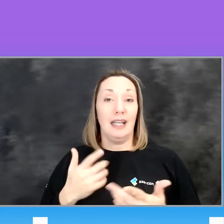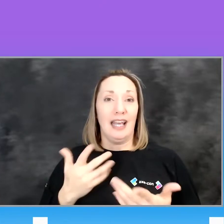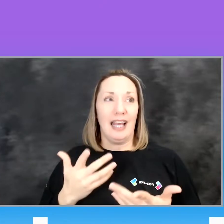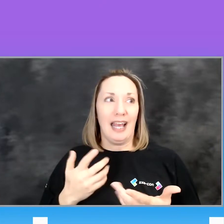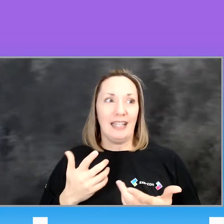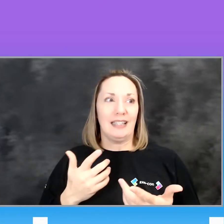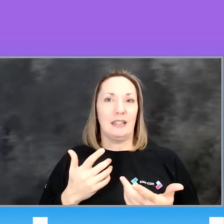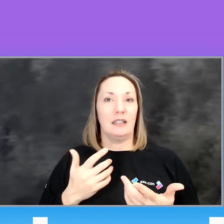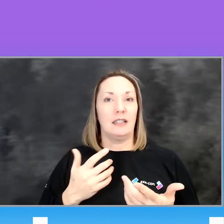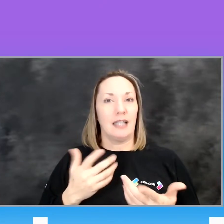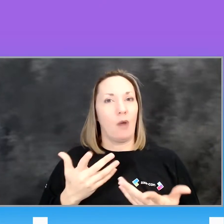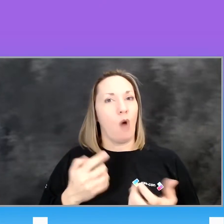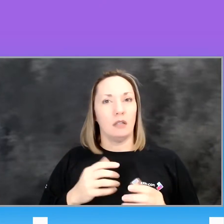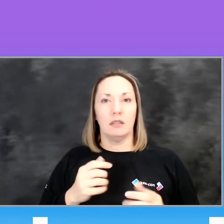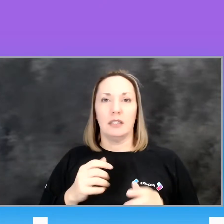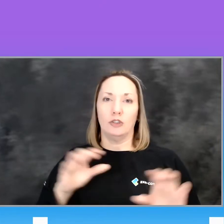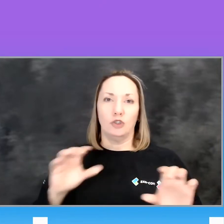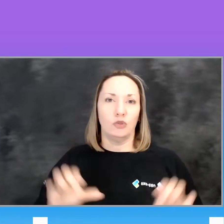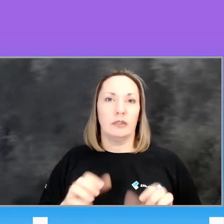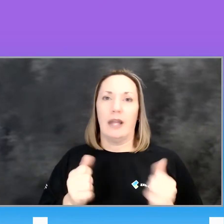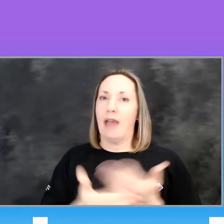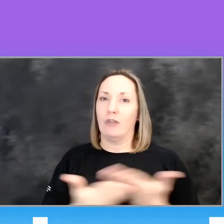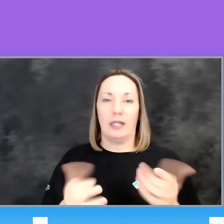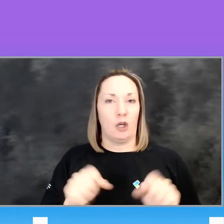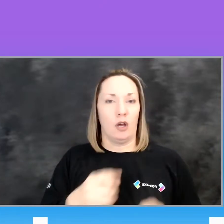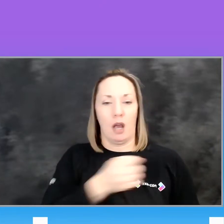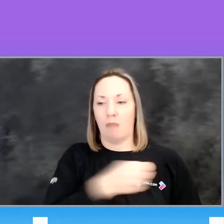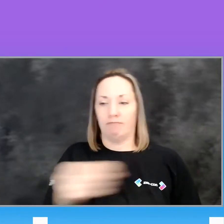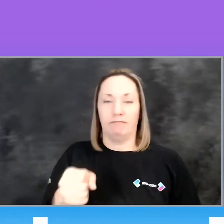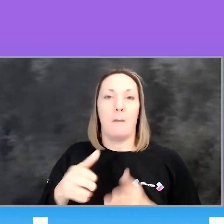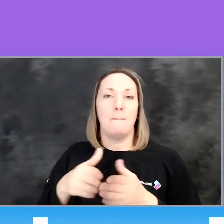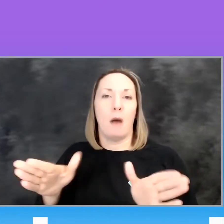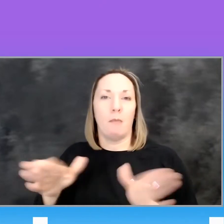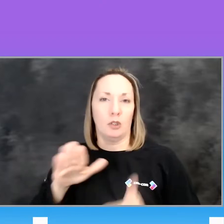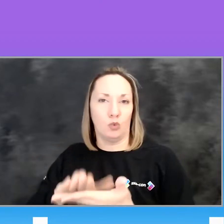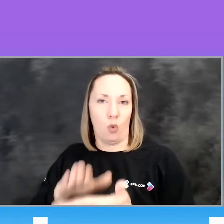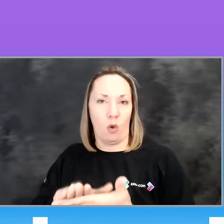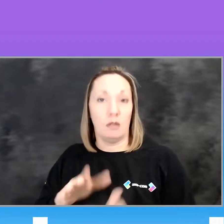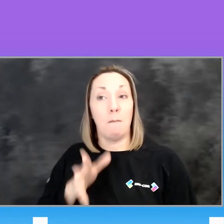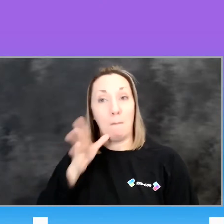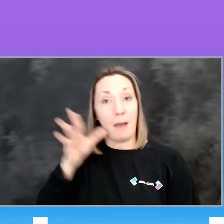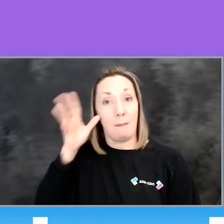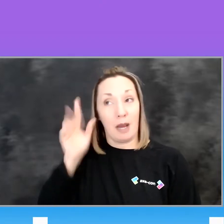do everything they could to get me into public school. And my